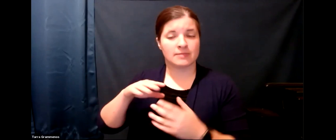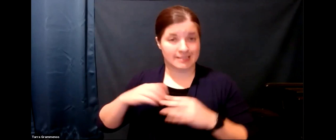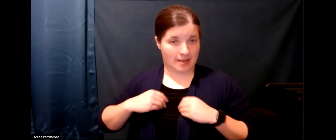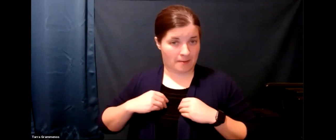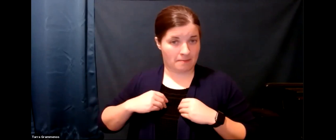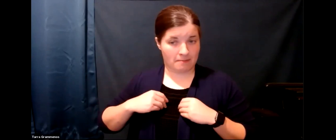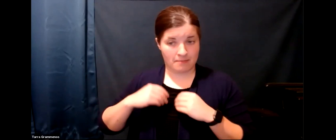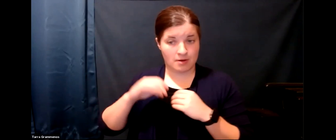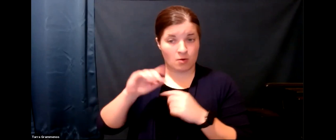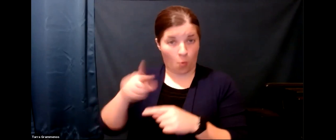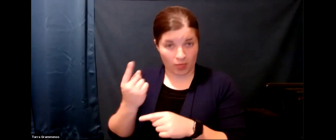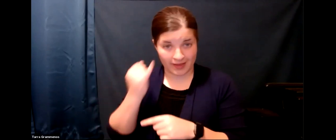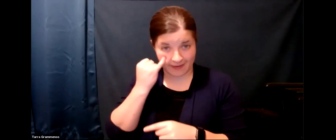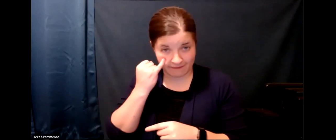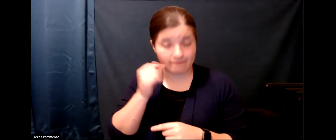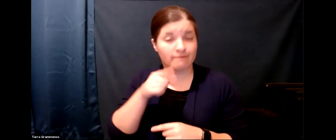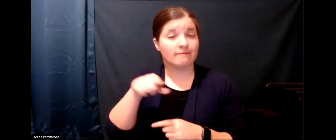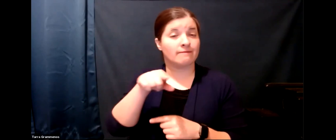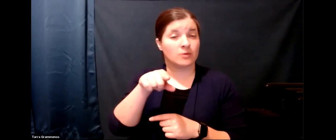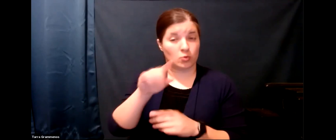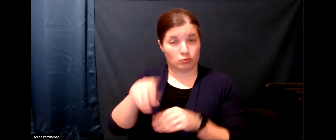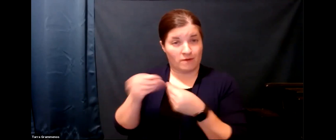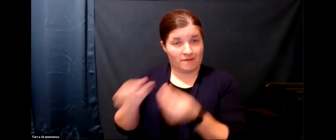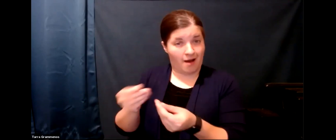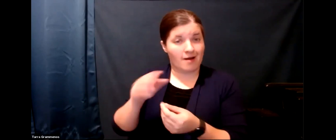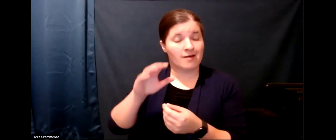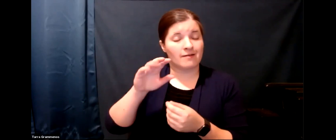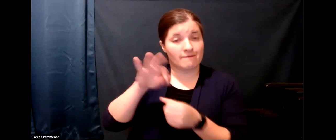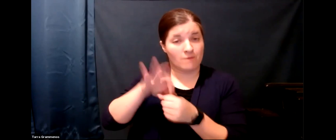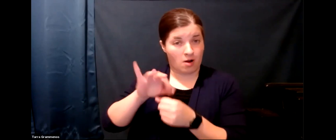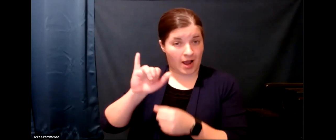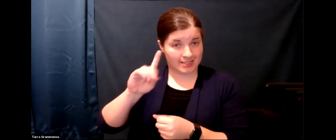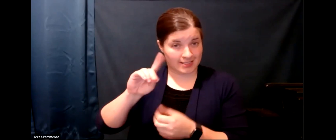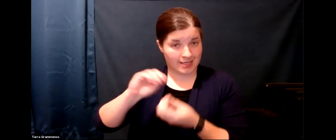given us the I.D. number, and if they've signed, so we